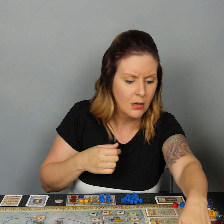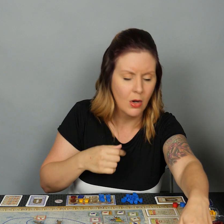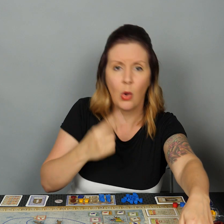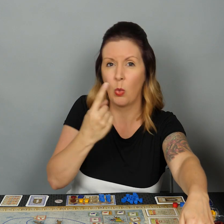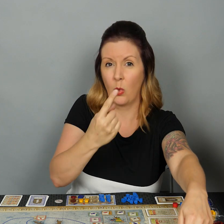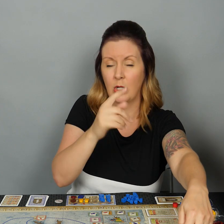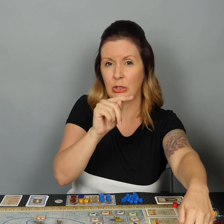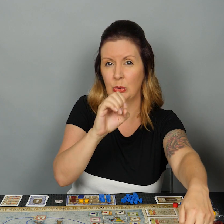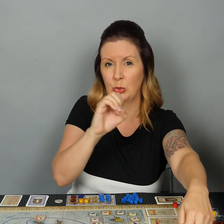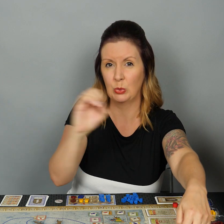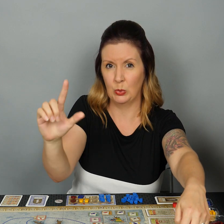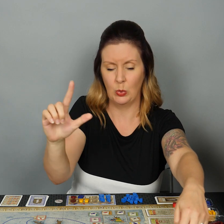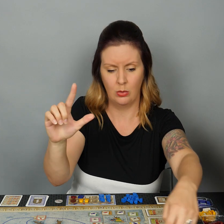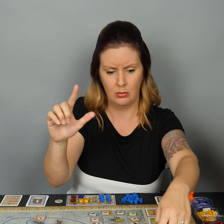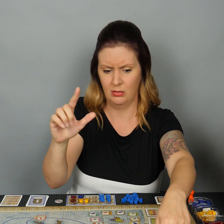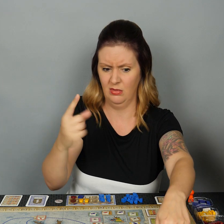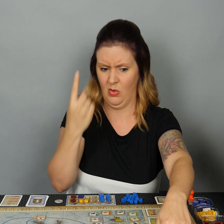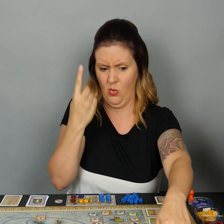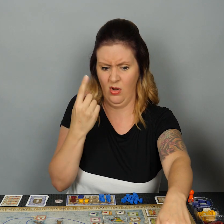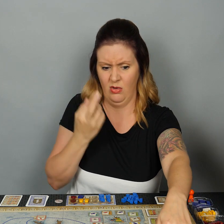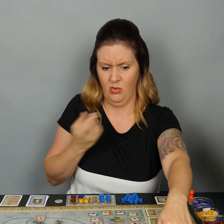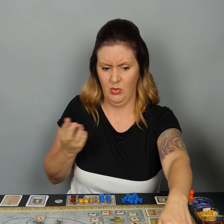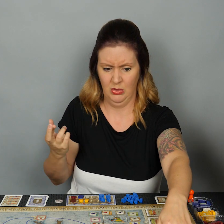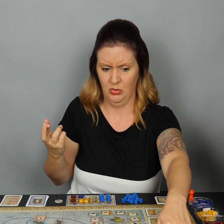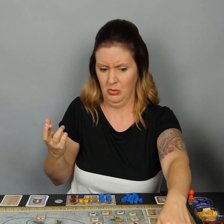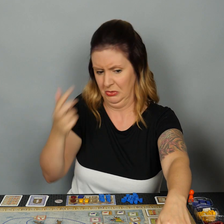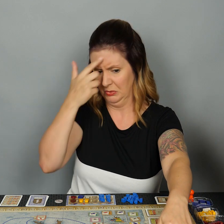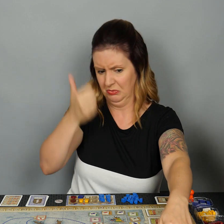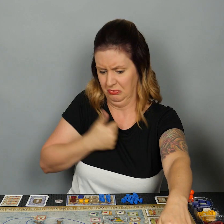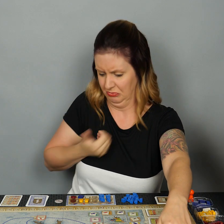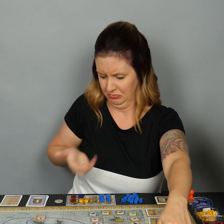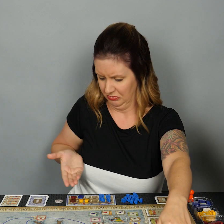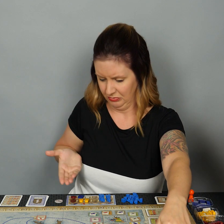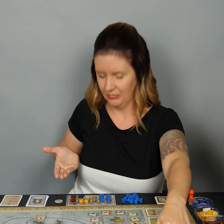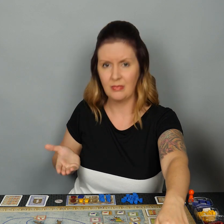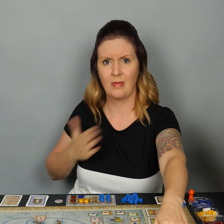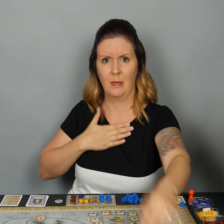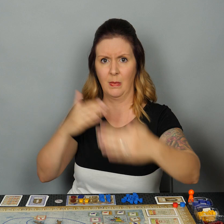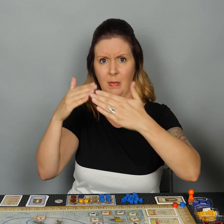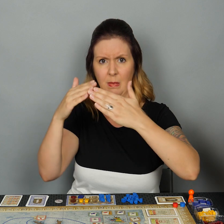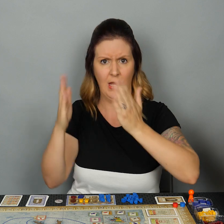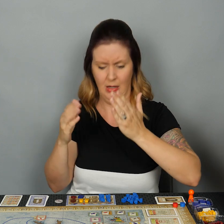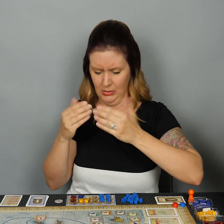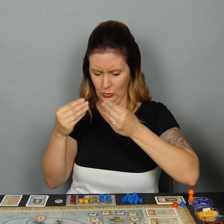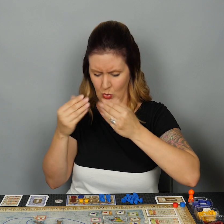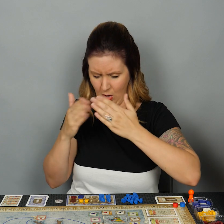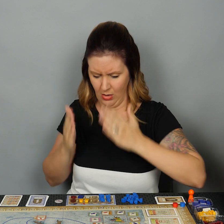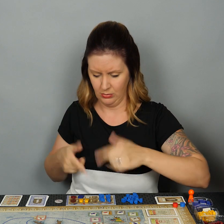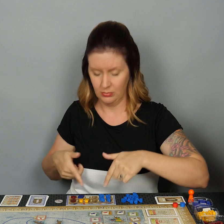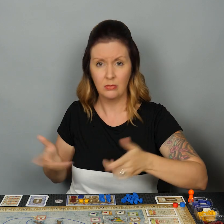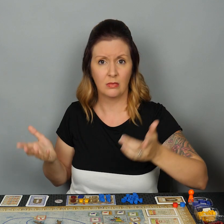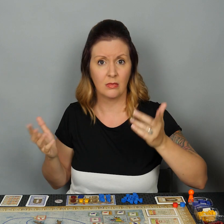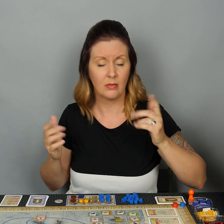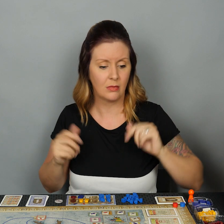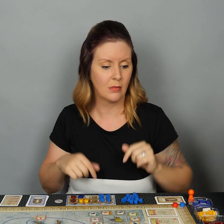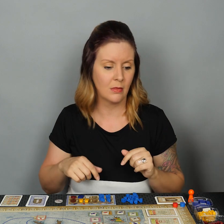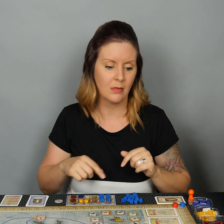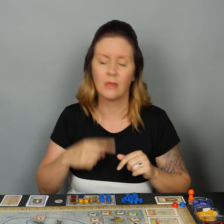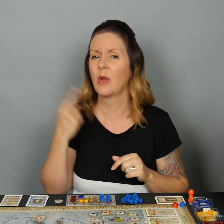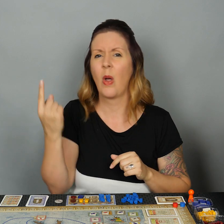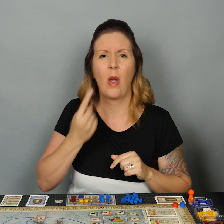1 tool, and 1 resource of your choice from your store house.